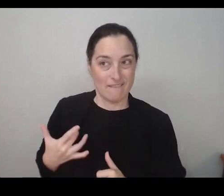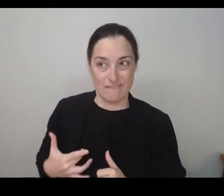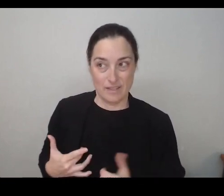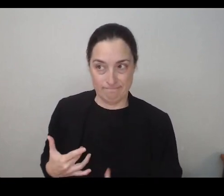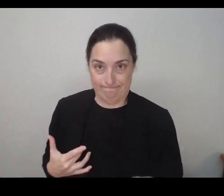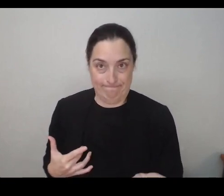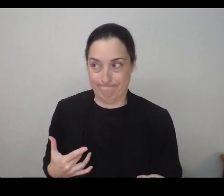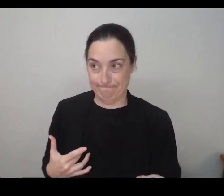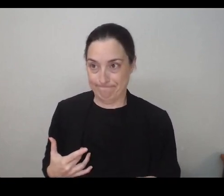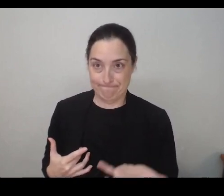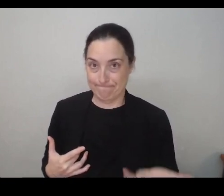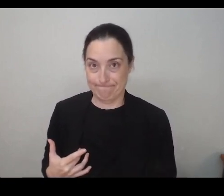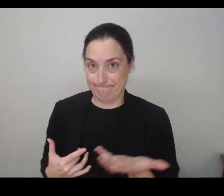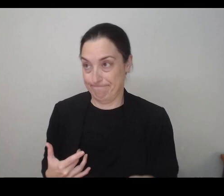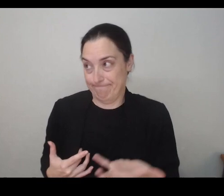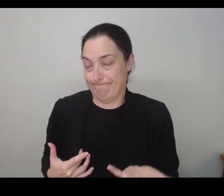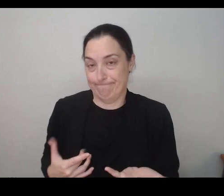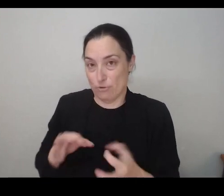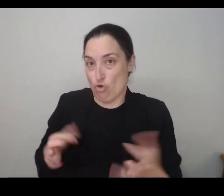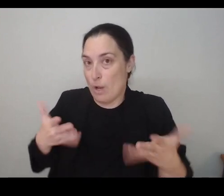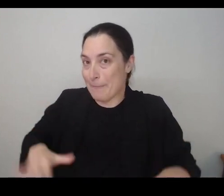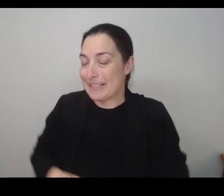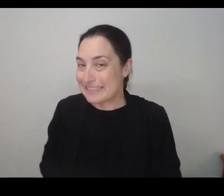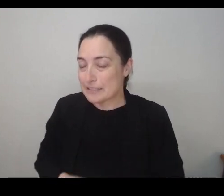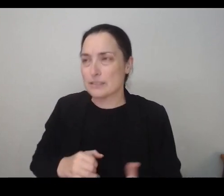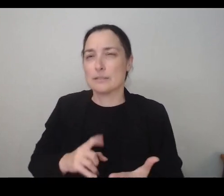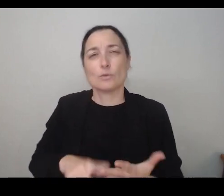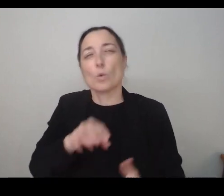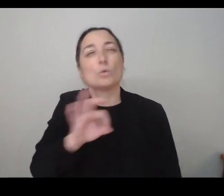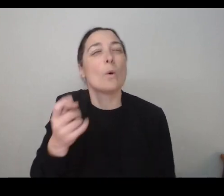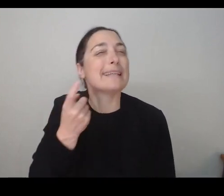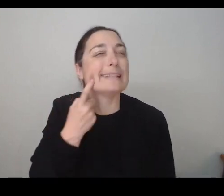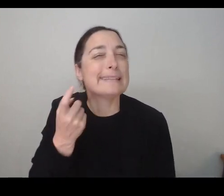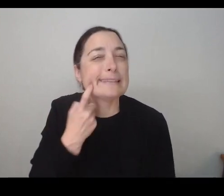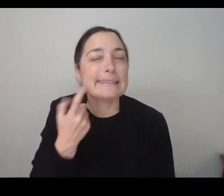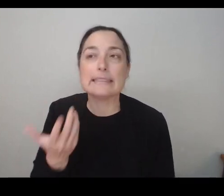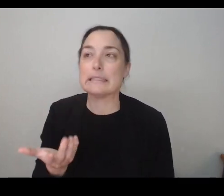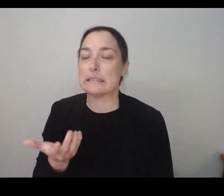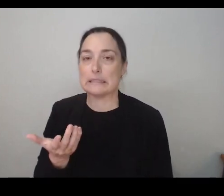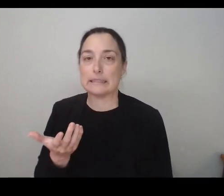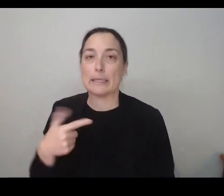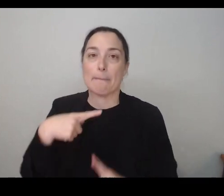So, I mean it's not easy, you know? And you have separate catalogues for the sculptures,